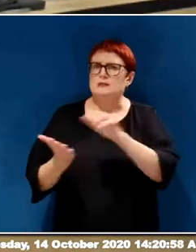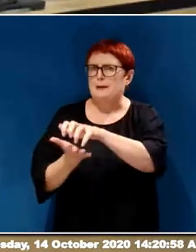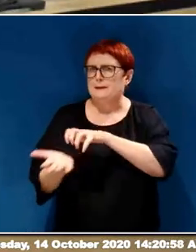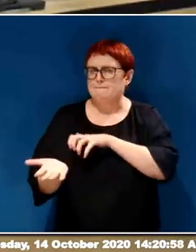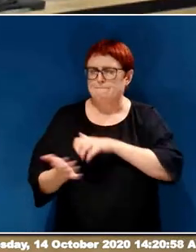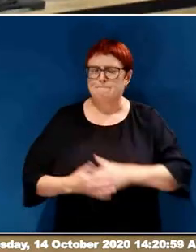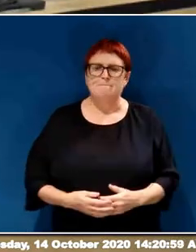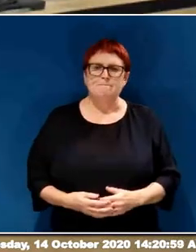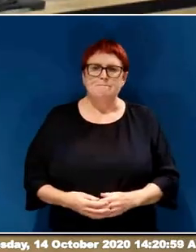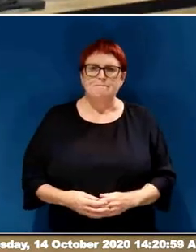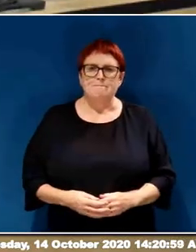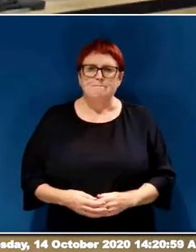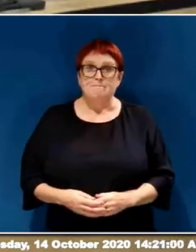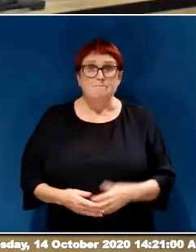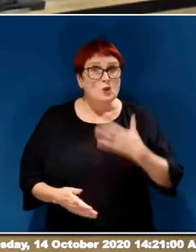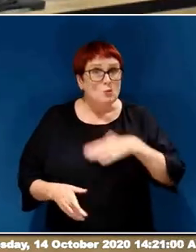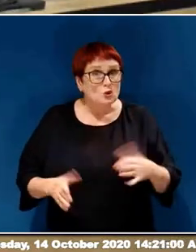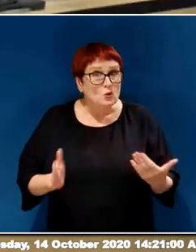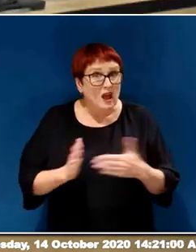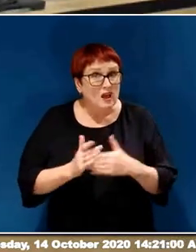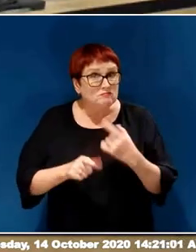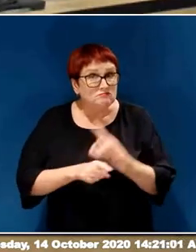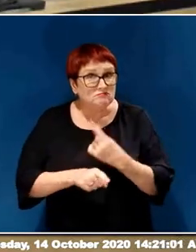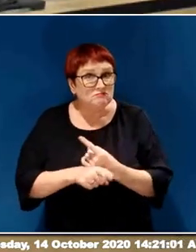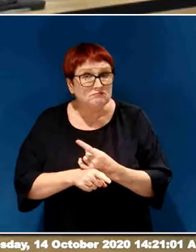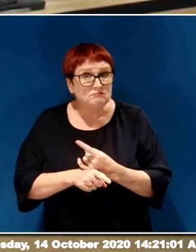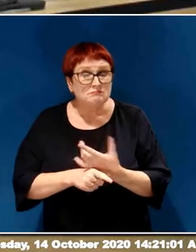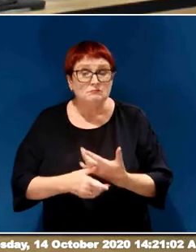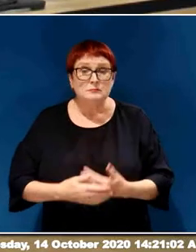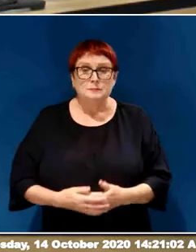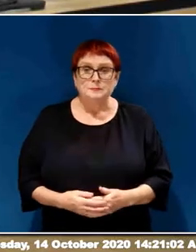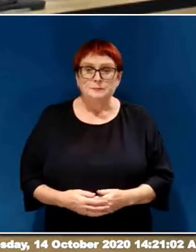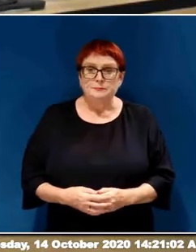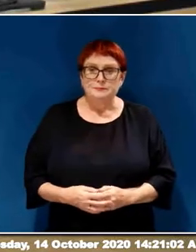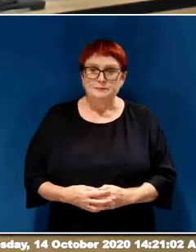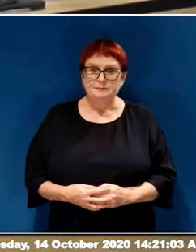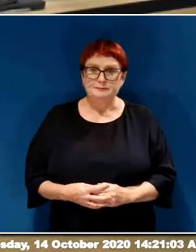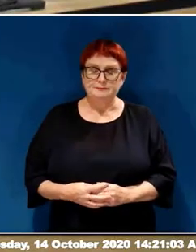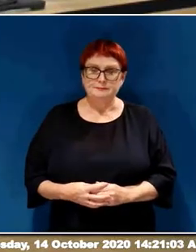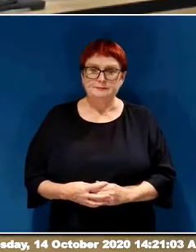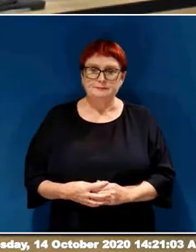oral evidence you've just given as to your understanding as to whether there's